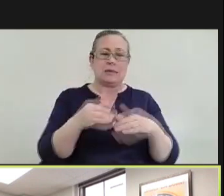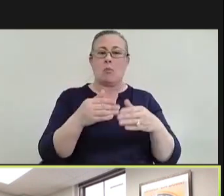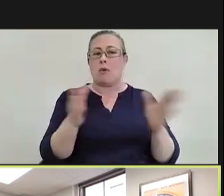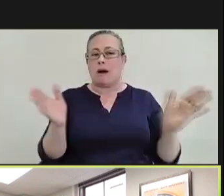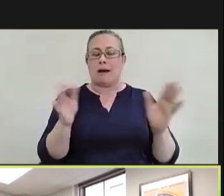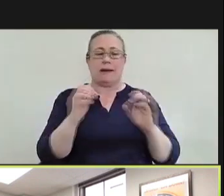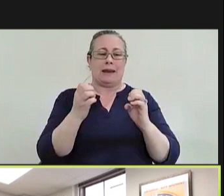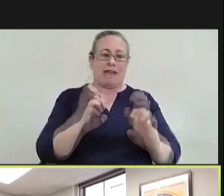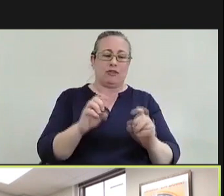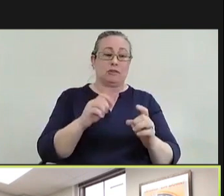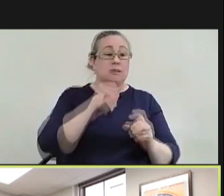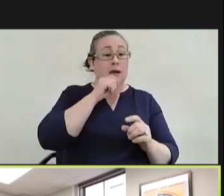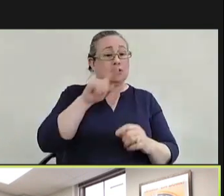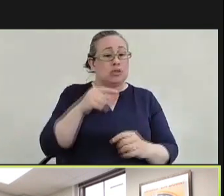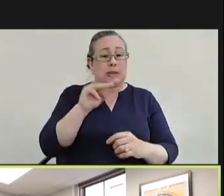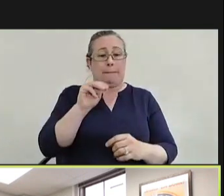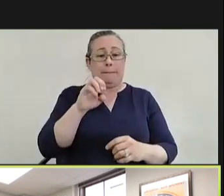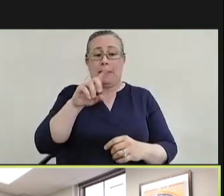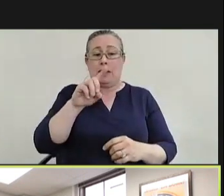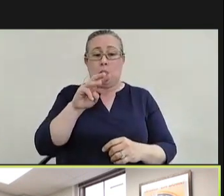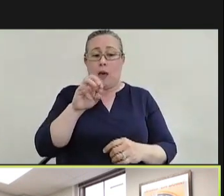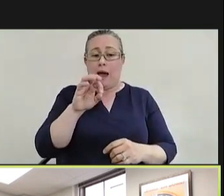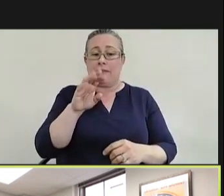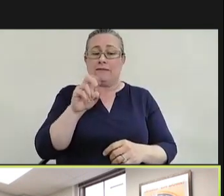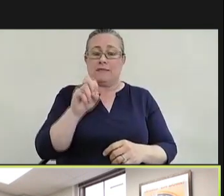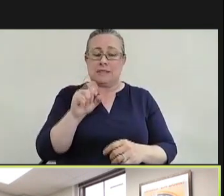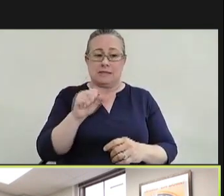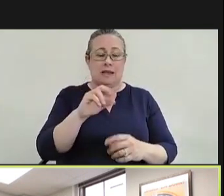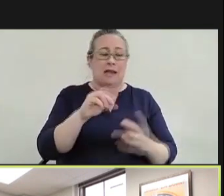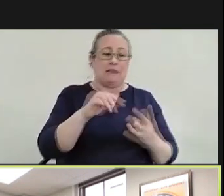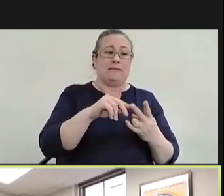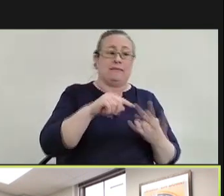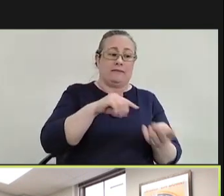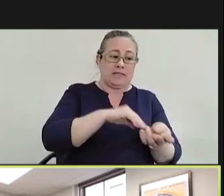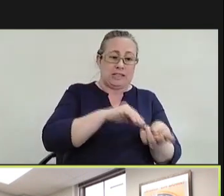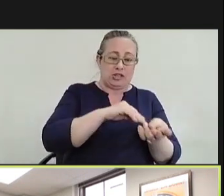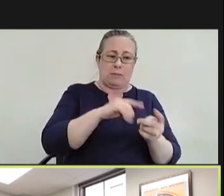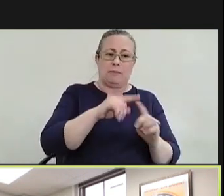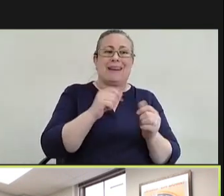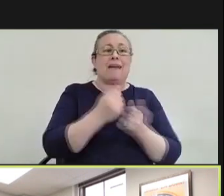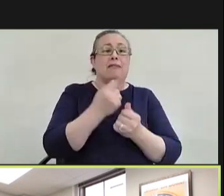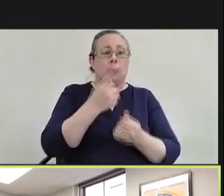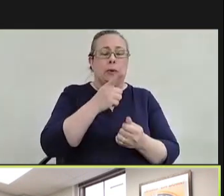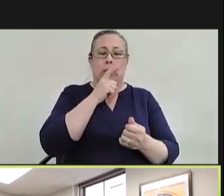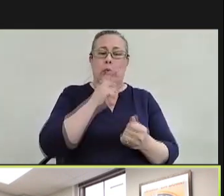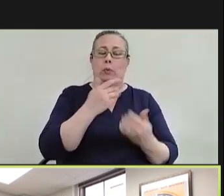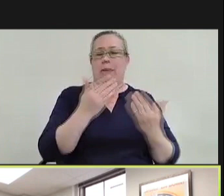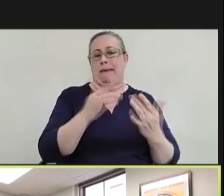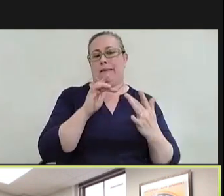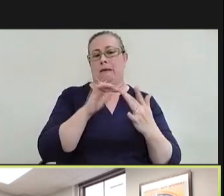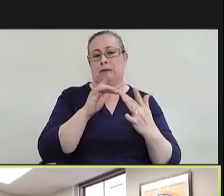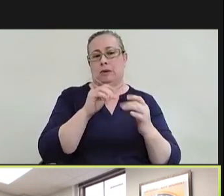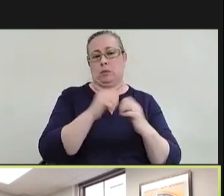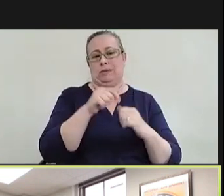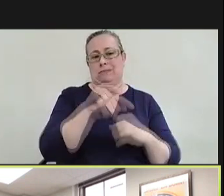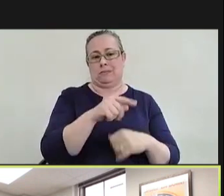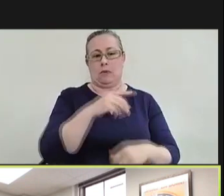midwives and physicians, but also for everybody that might come in contact with a pregnant person.